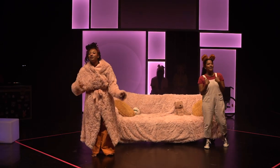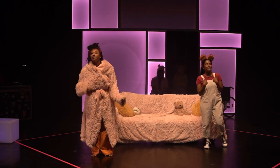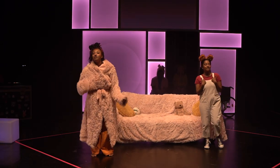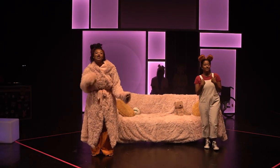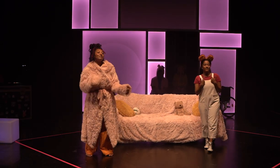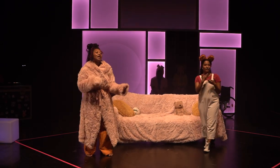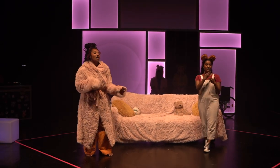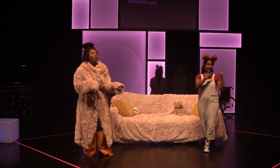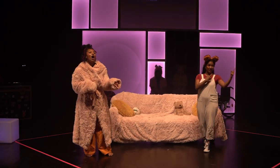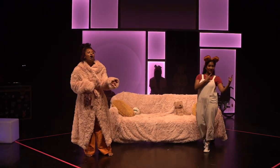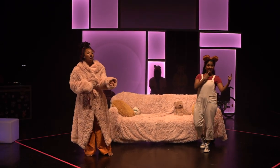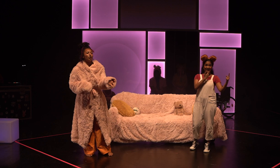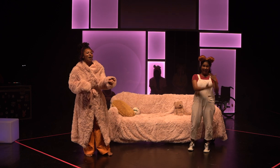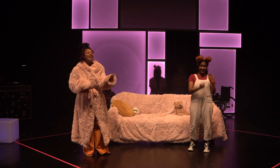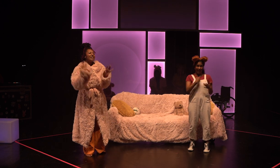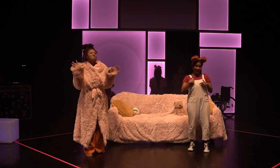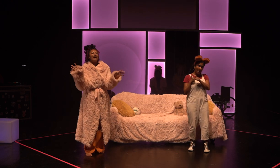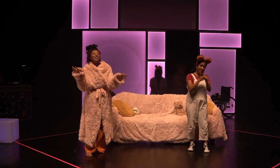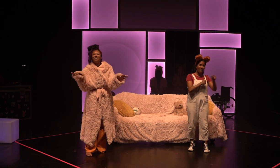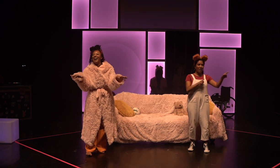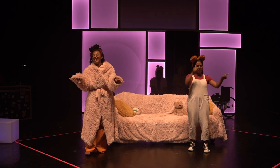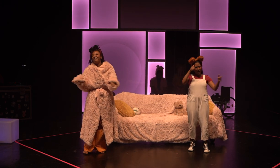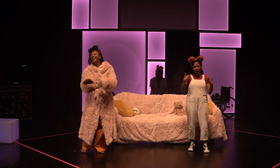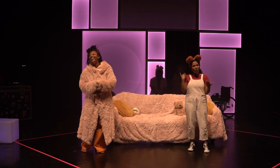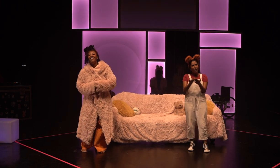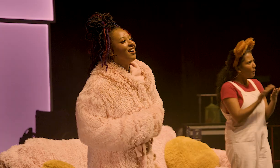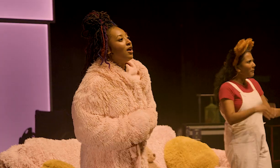I mean she never says that I'm her rock, but deep down, I know that I am. I did